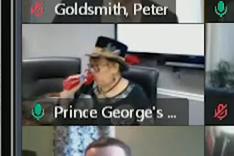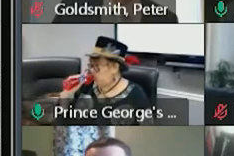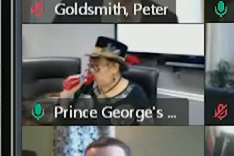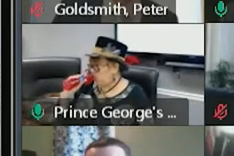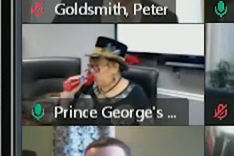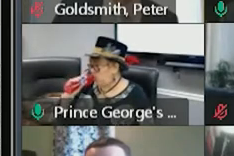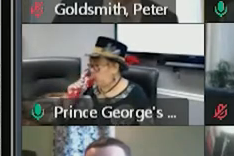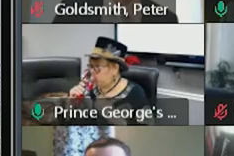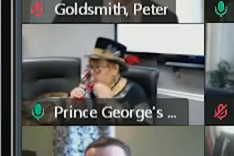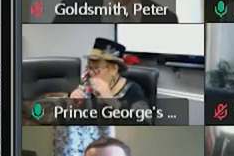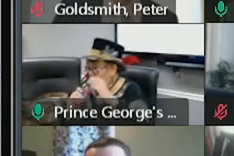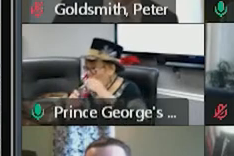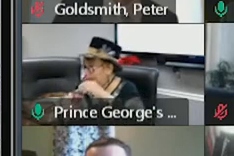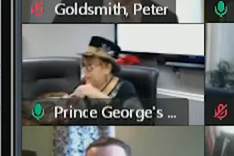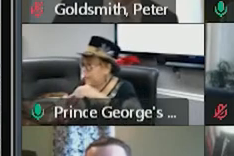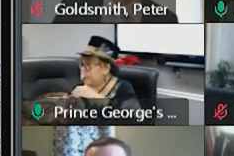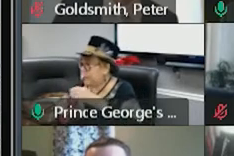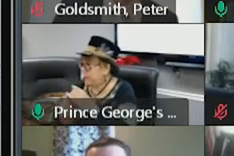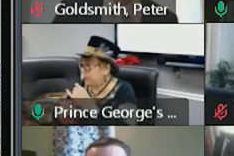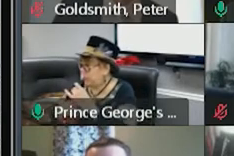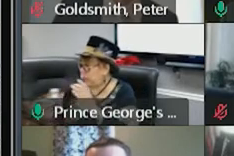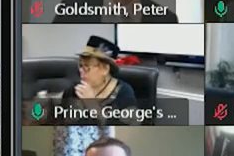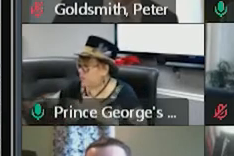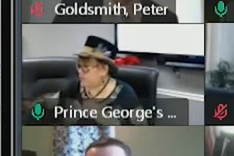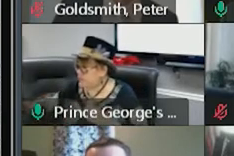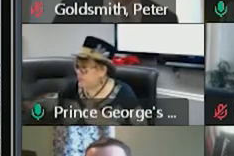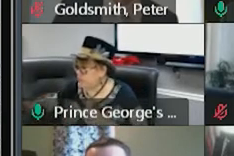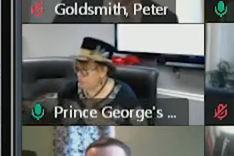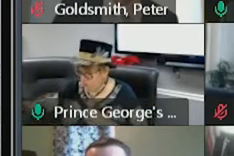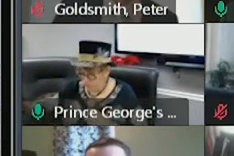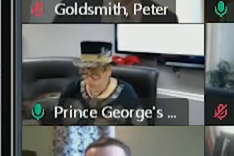and provided analysis on how the views and impacts from that